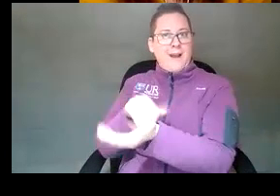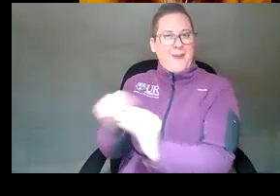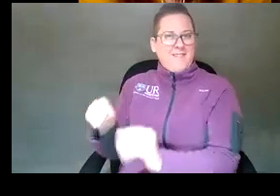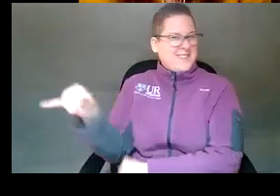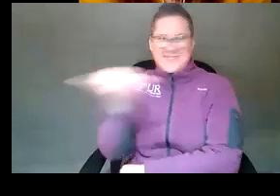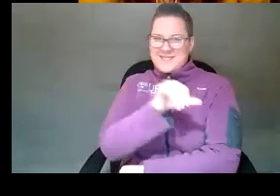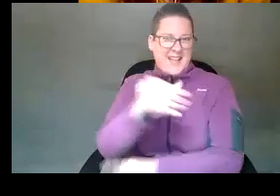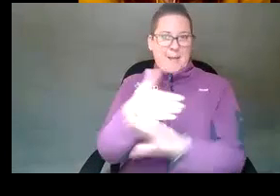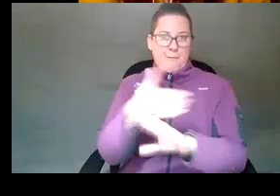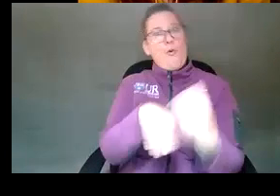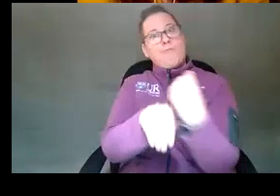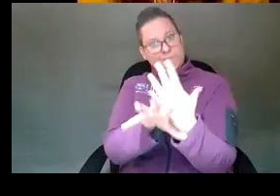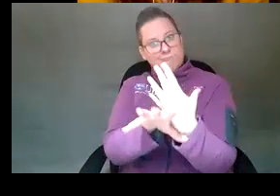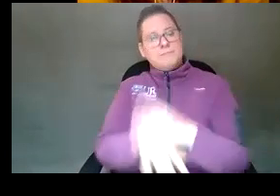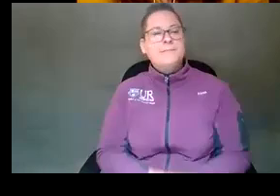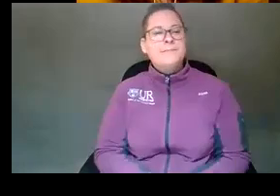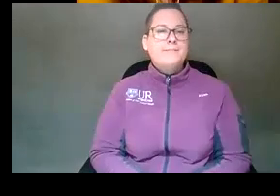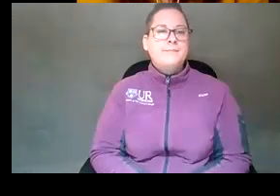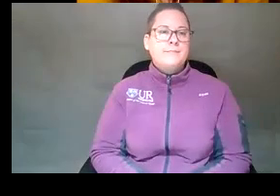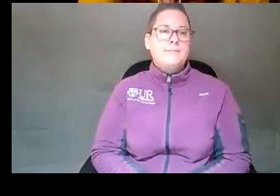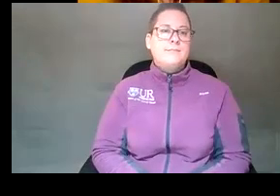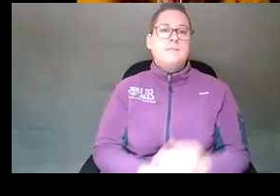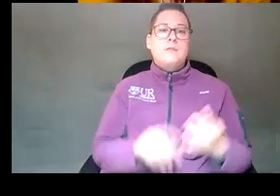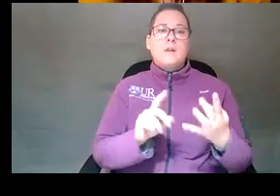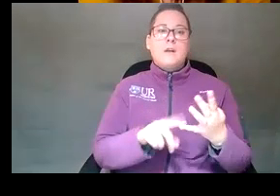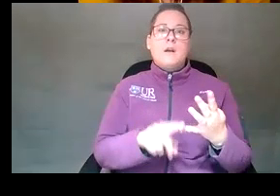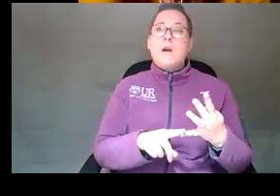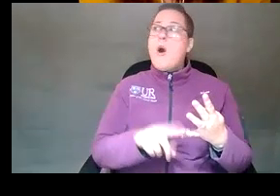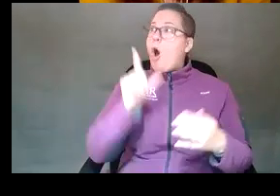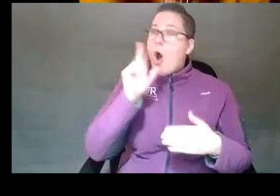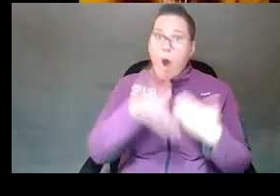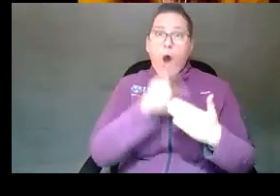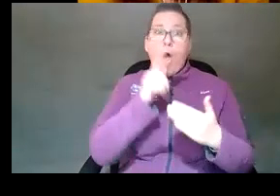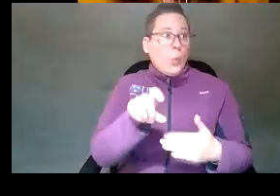importantly is making sure that everyone needed is present and this includes making sure that your